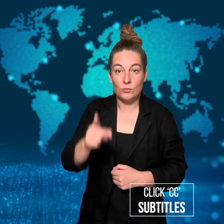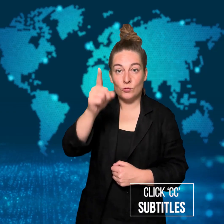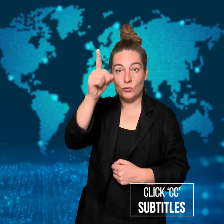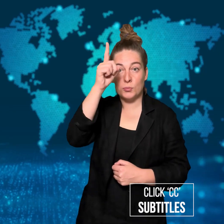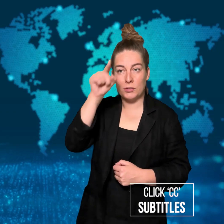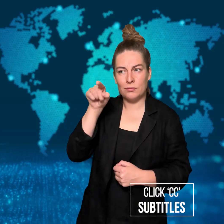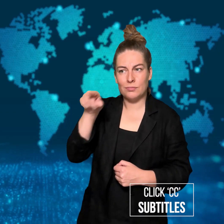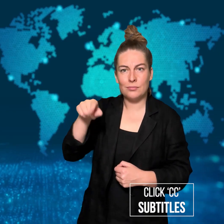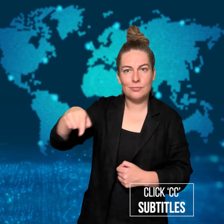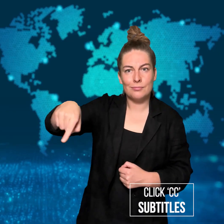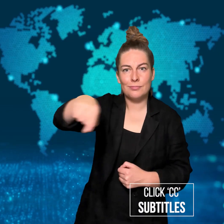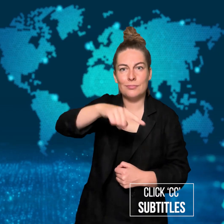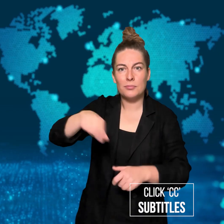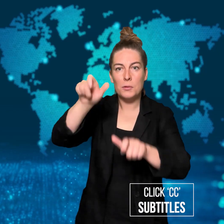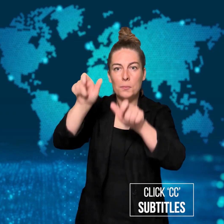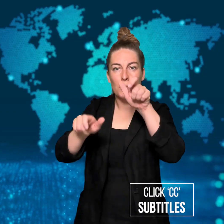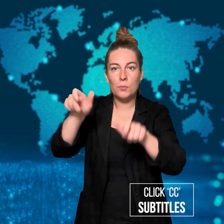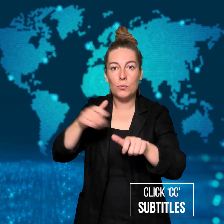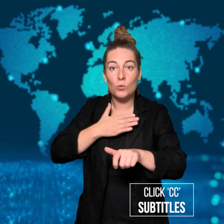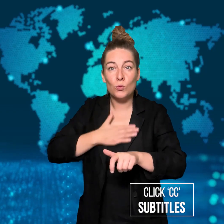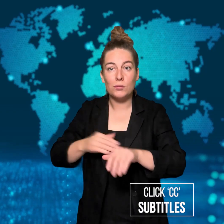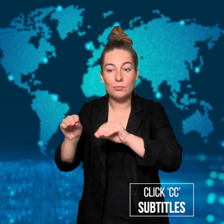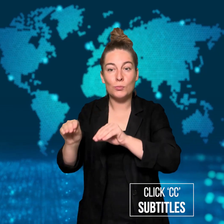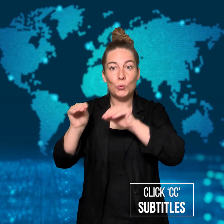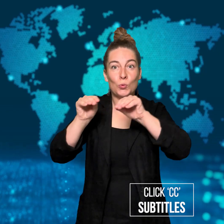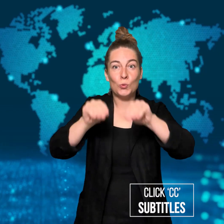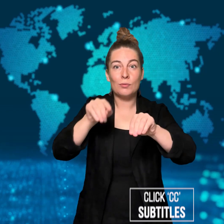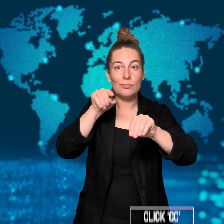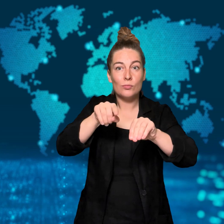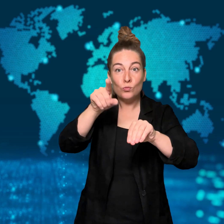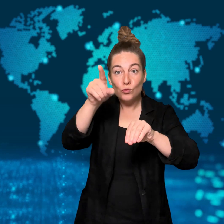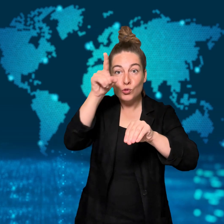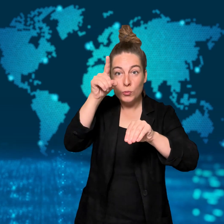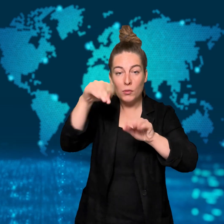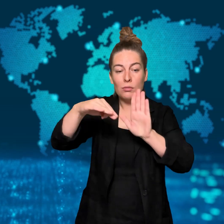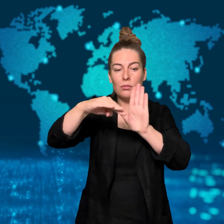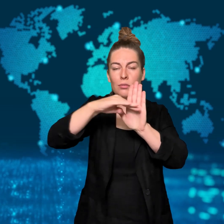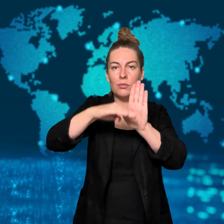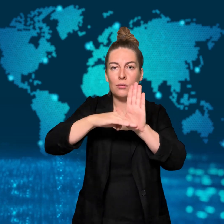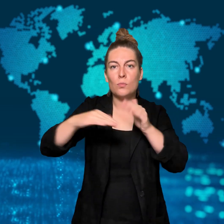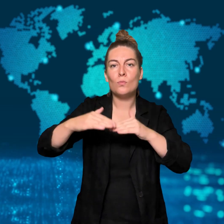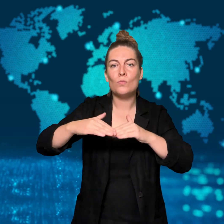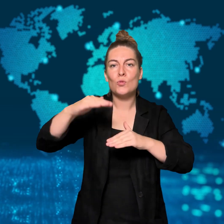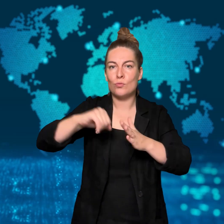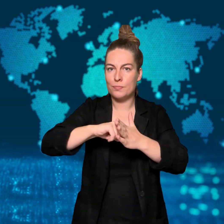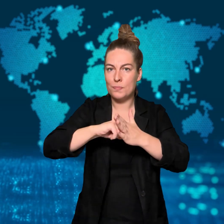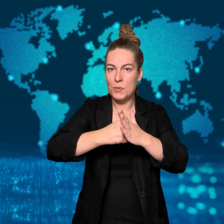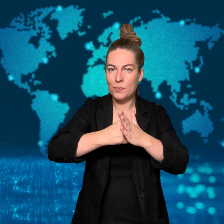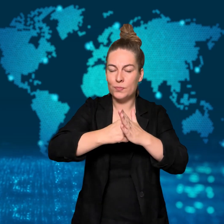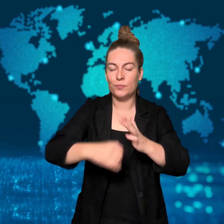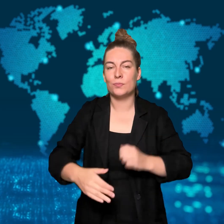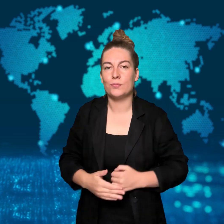Tougher migration policy